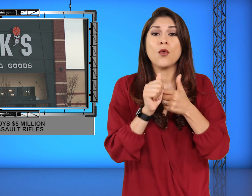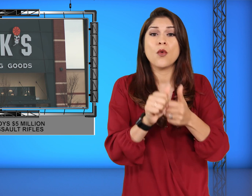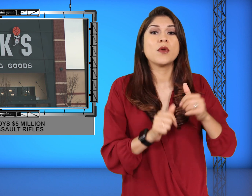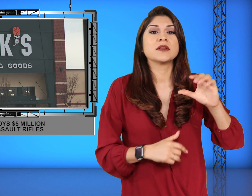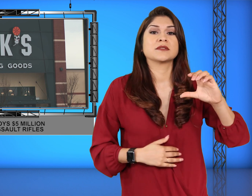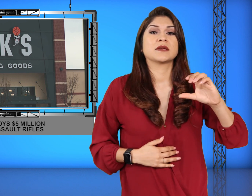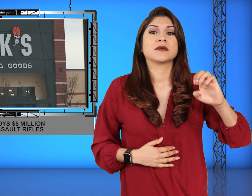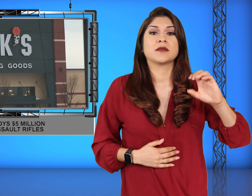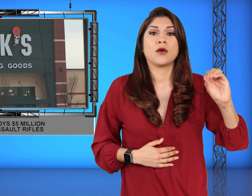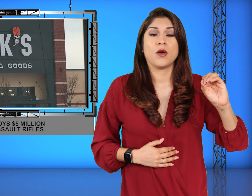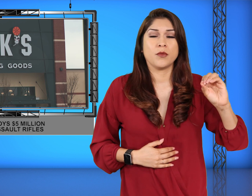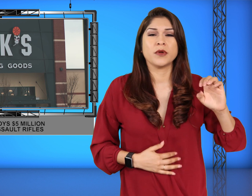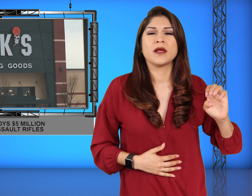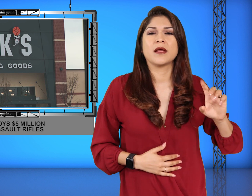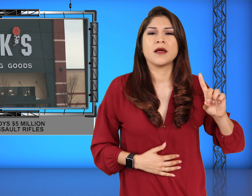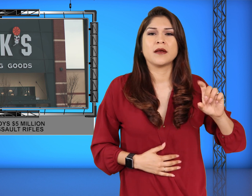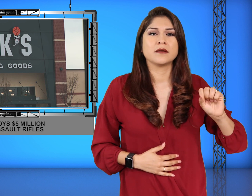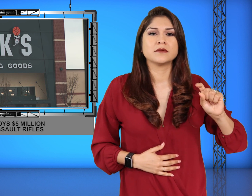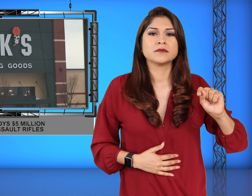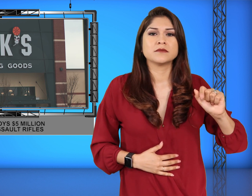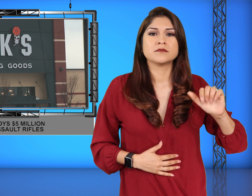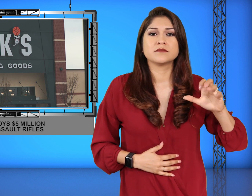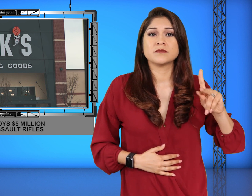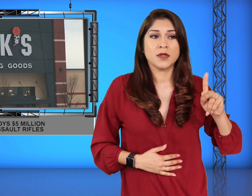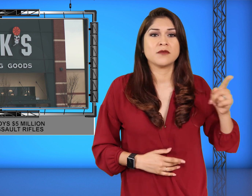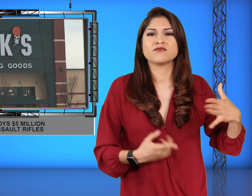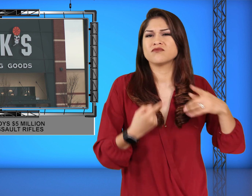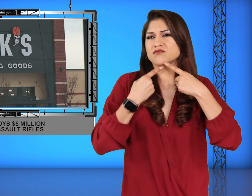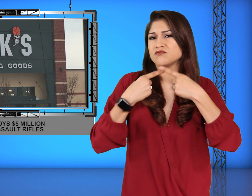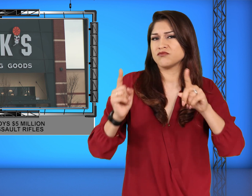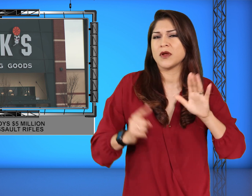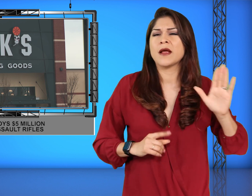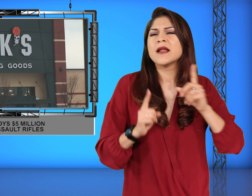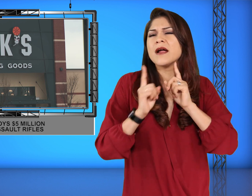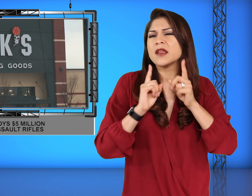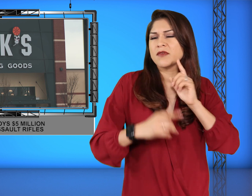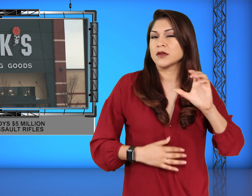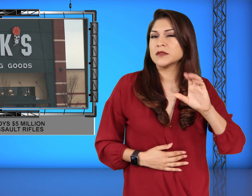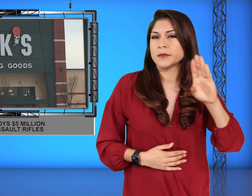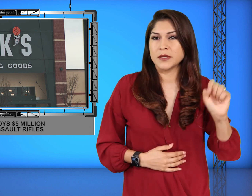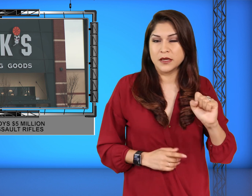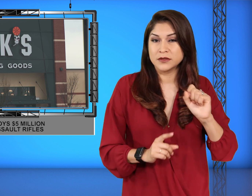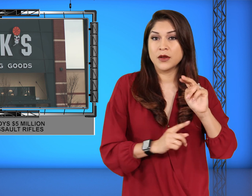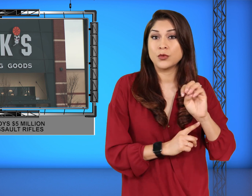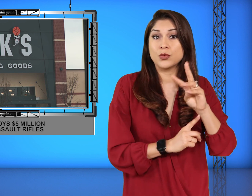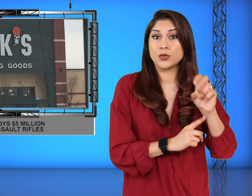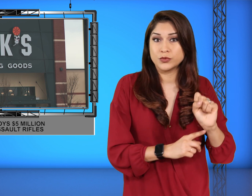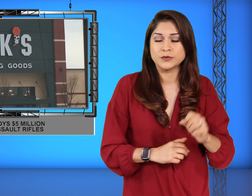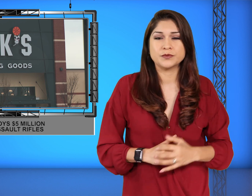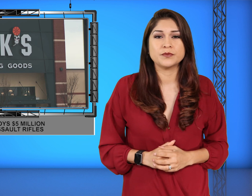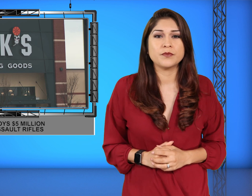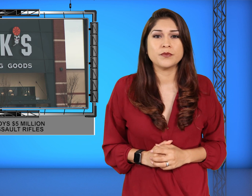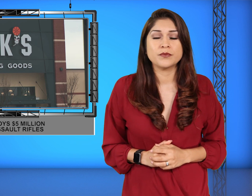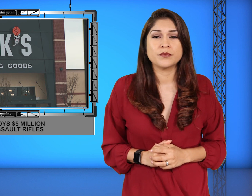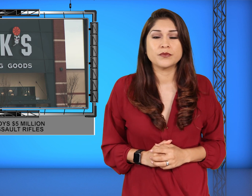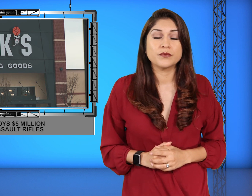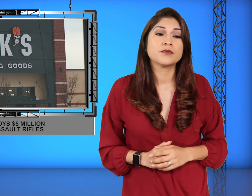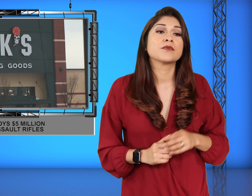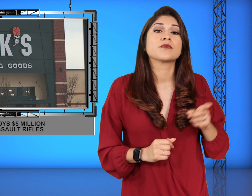That's according to CEO Ed Stack who made the announcement in an interview with CBS News.